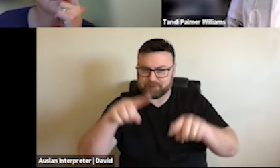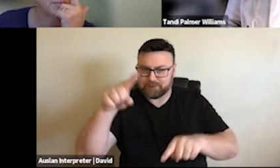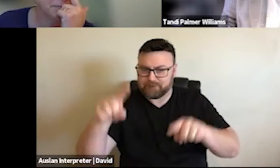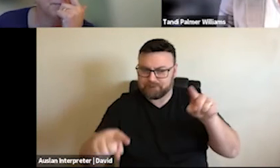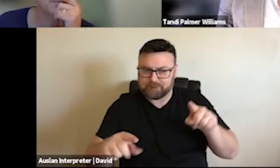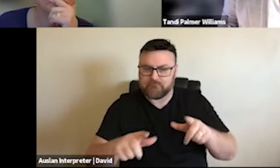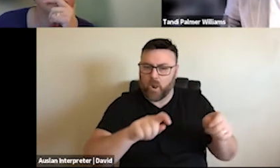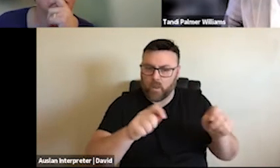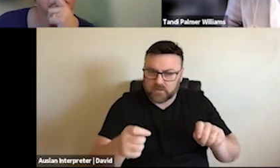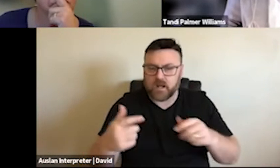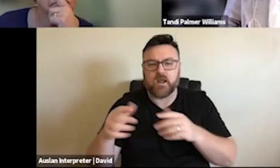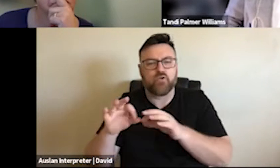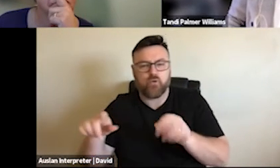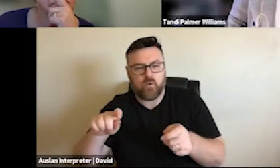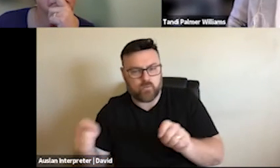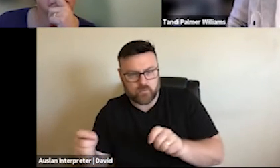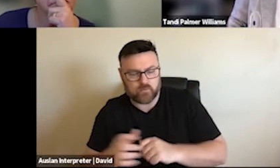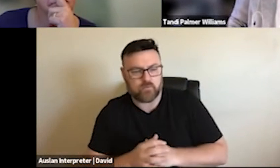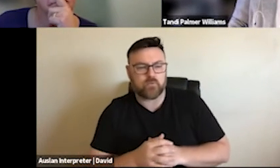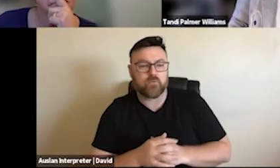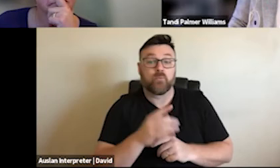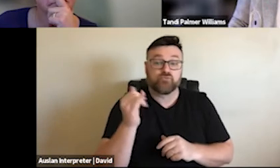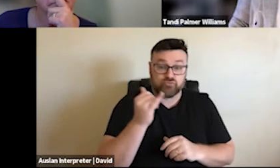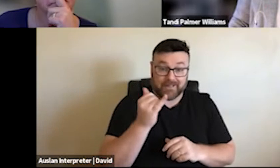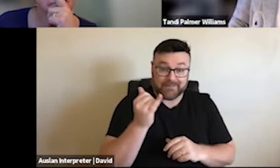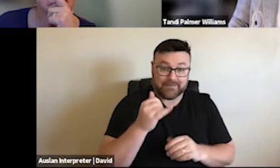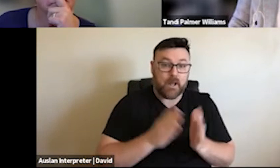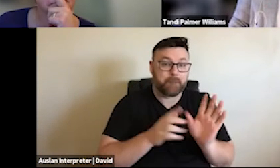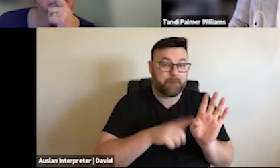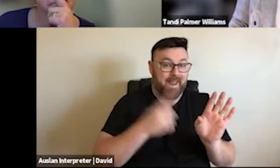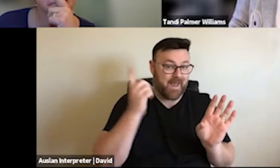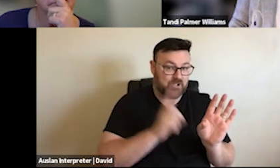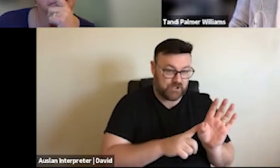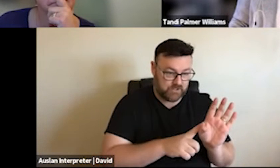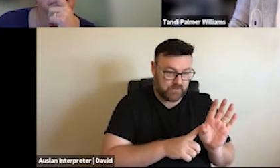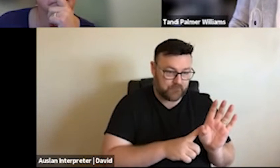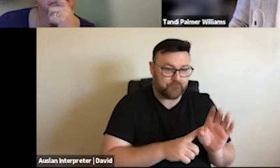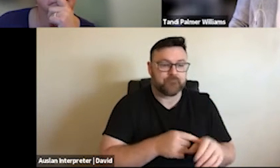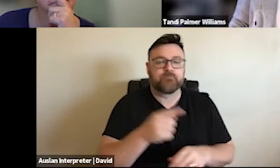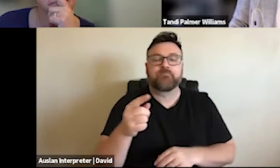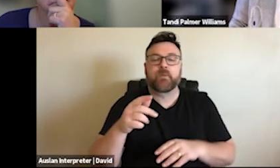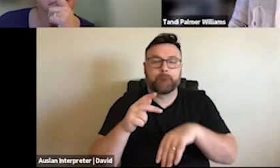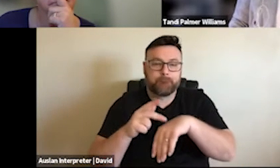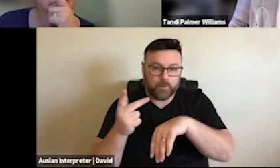We got May last year the lockdown period in March 2022.